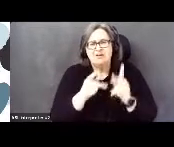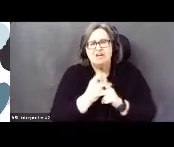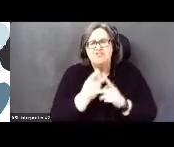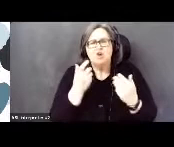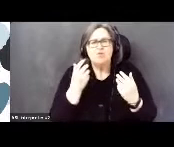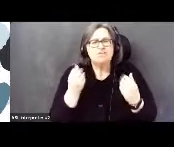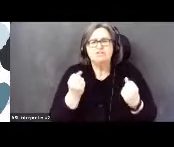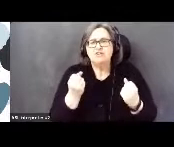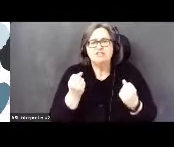that is not going to take place.